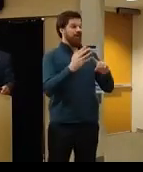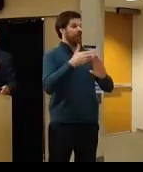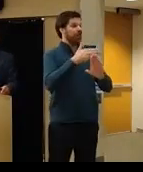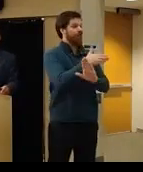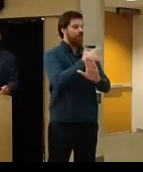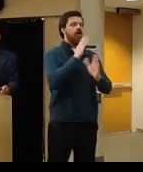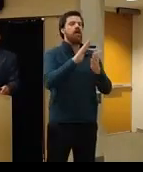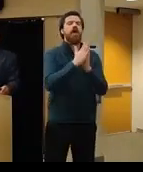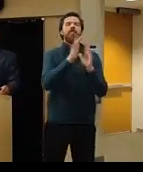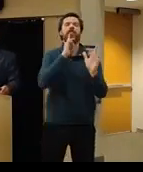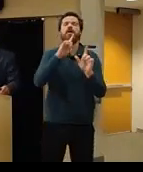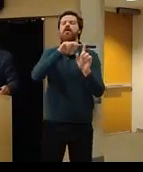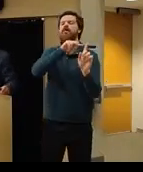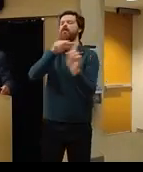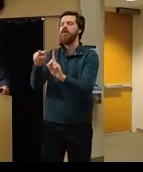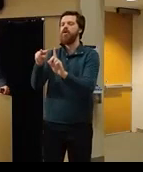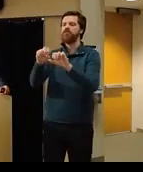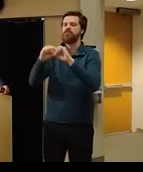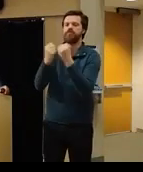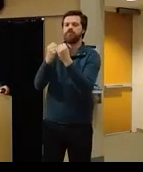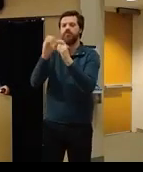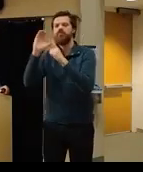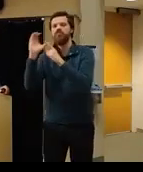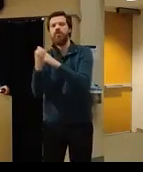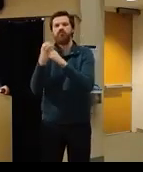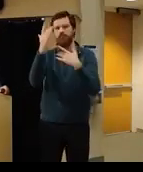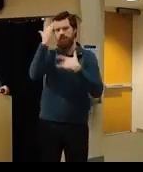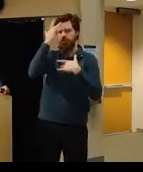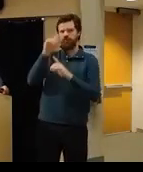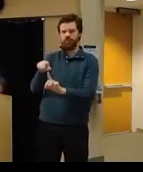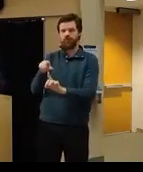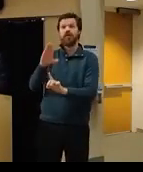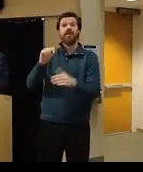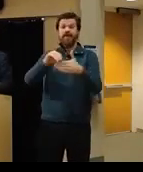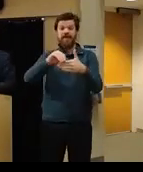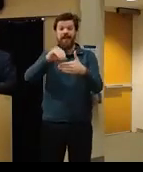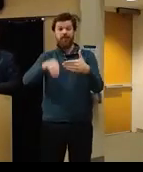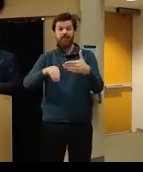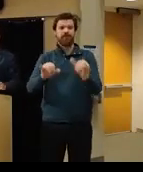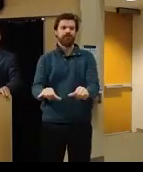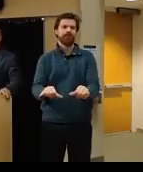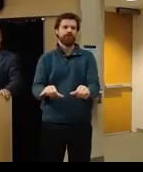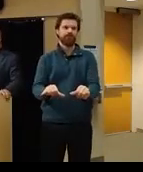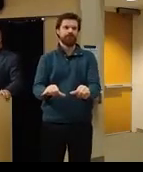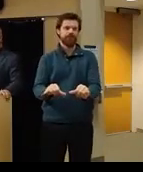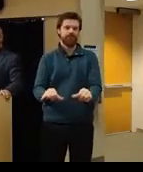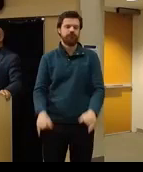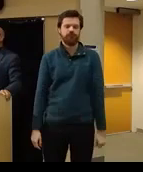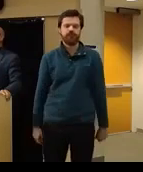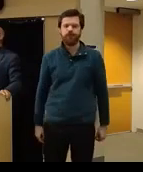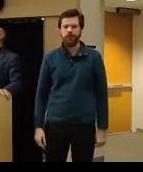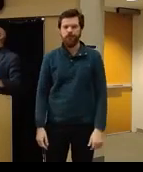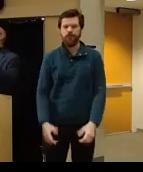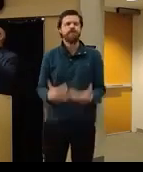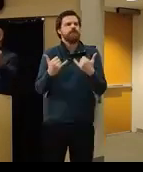cultural uh Notions of pathology but the outcomes remain the same and so the question we have to ask